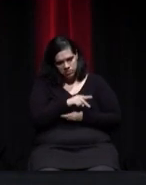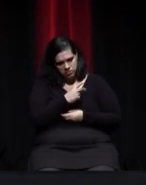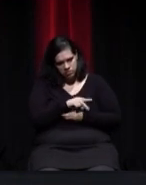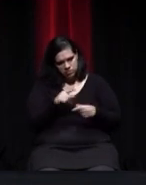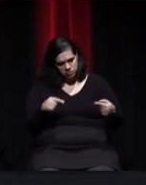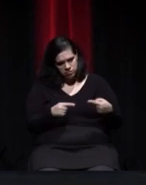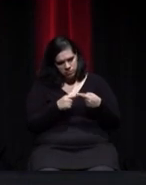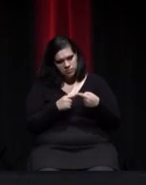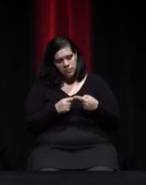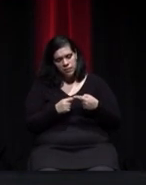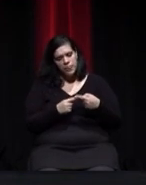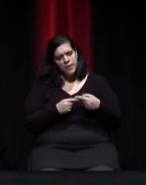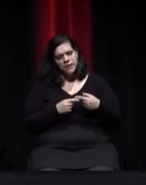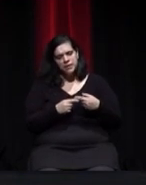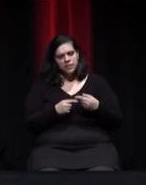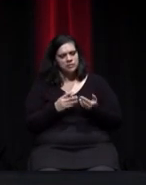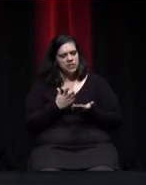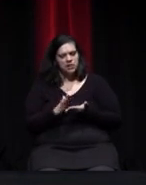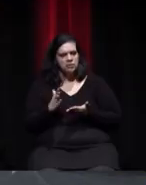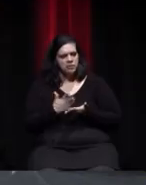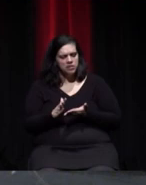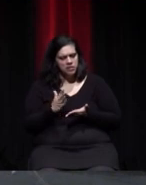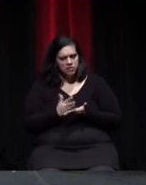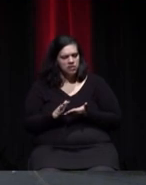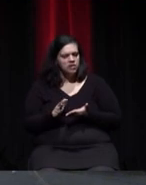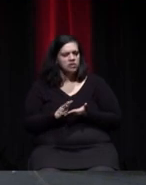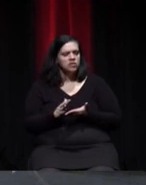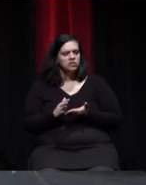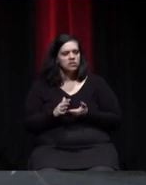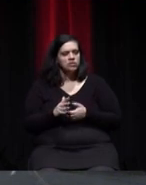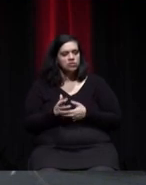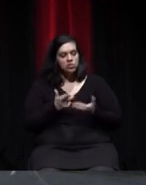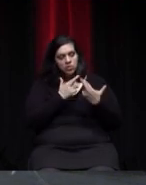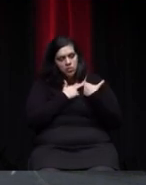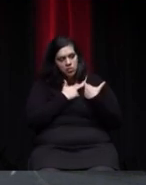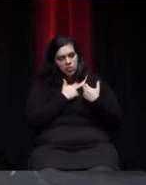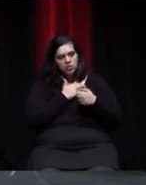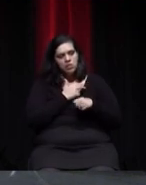Regardless of the professional commitment, of their stability in the job.